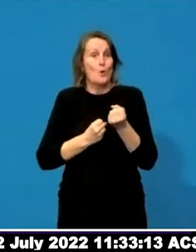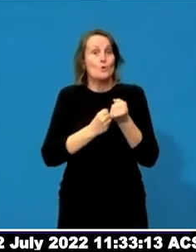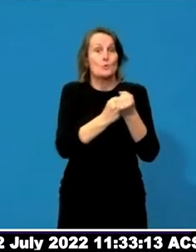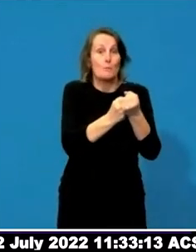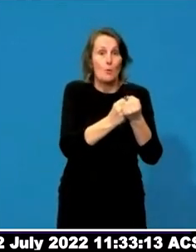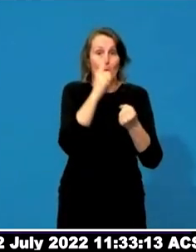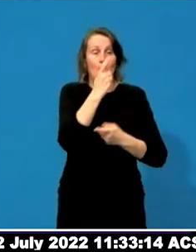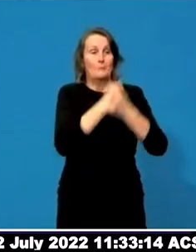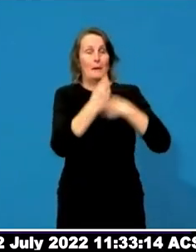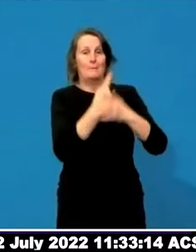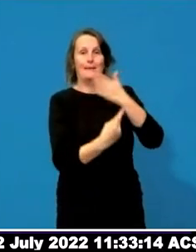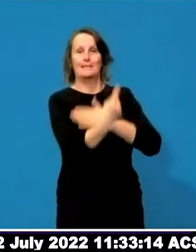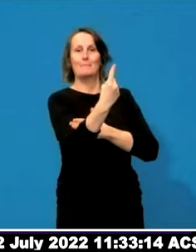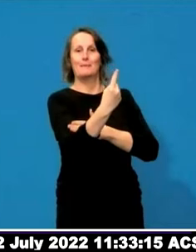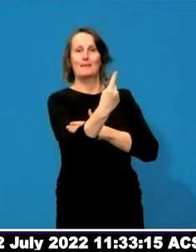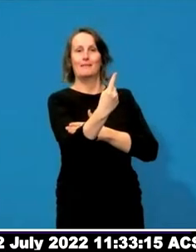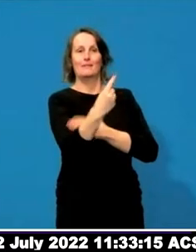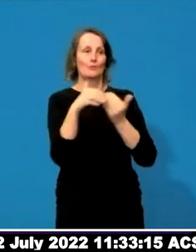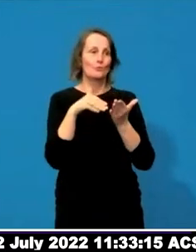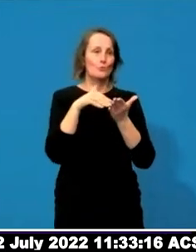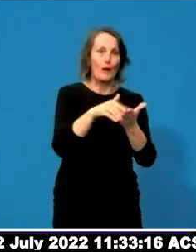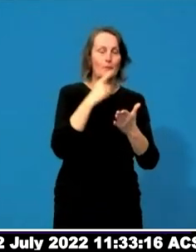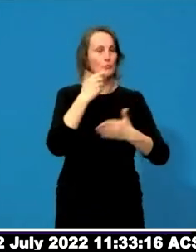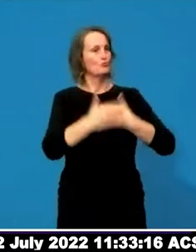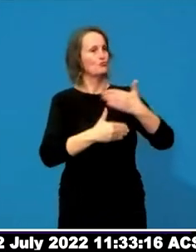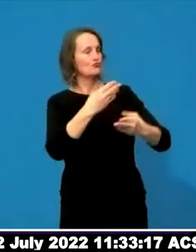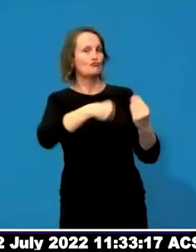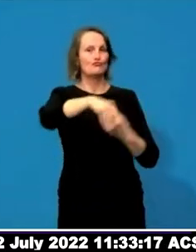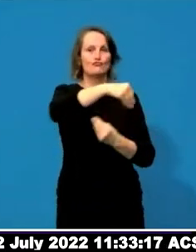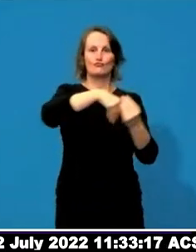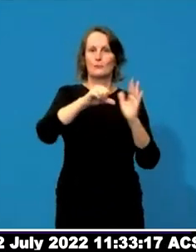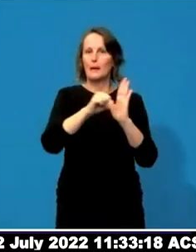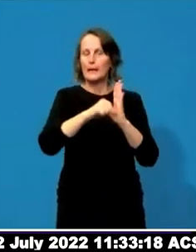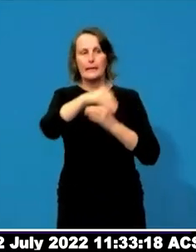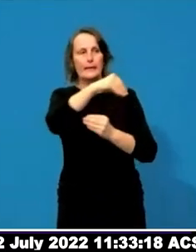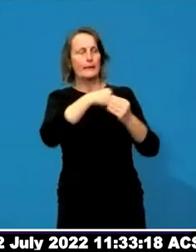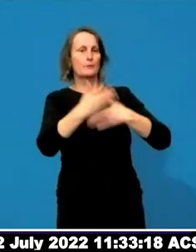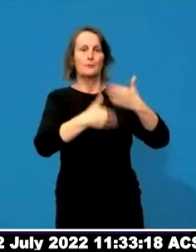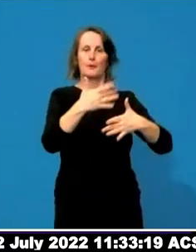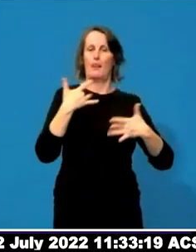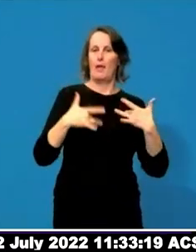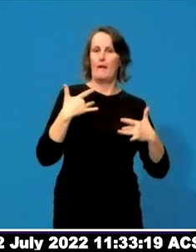of people with disability, providing for choice and control and so on and so forth.